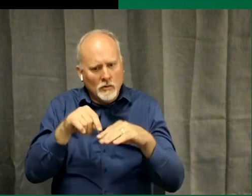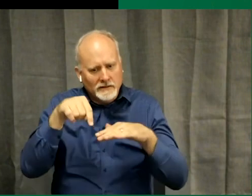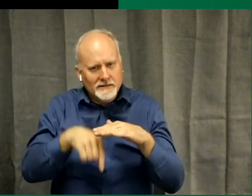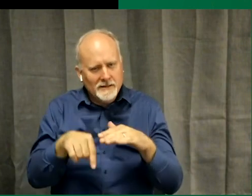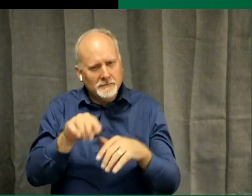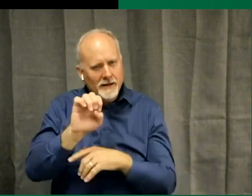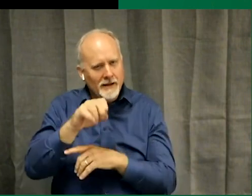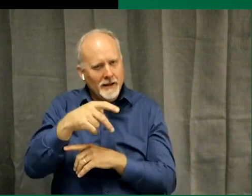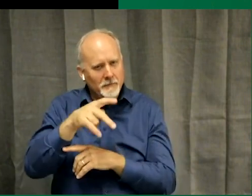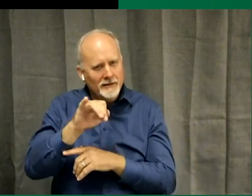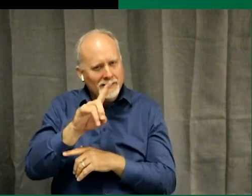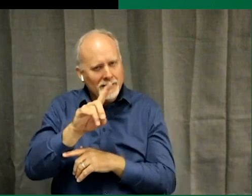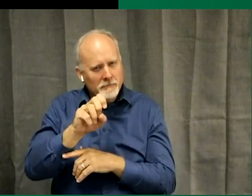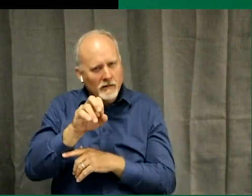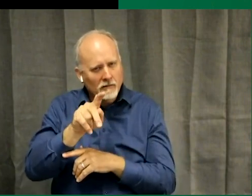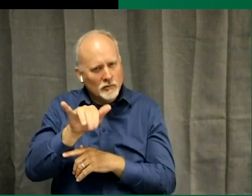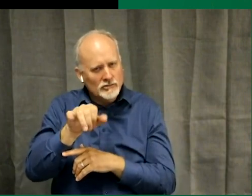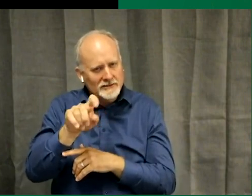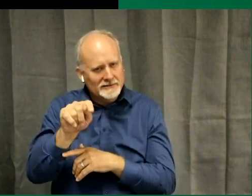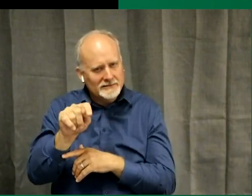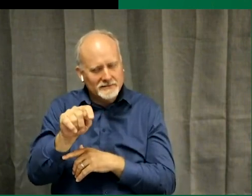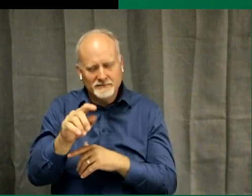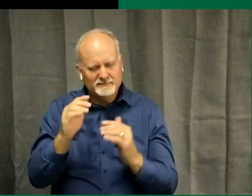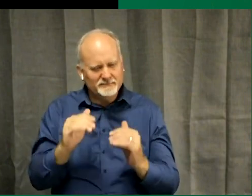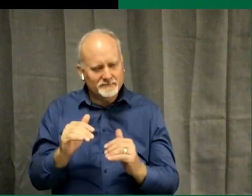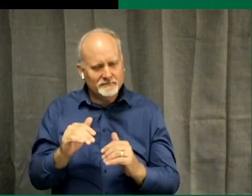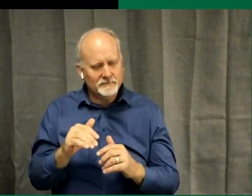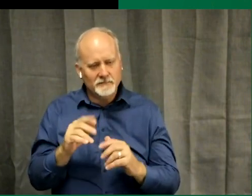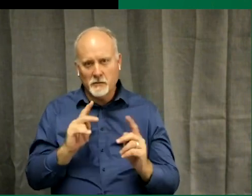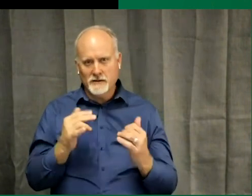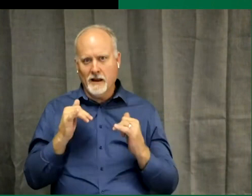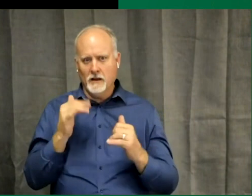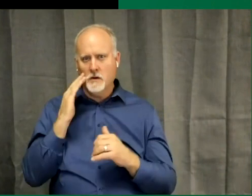world that i live in too if you want to go to the next slide we can talk a little bit about what